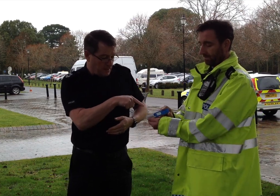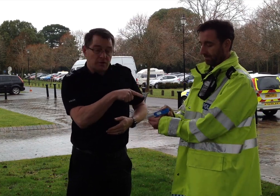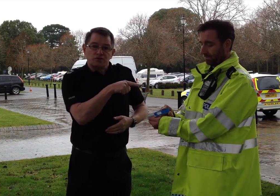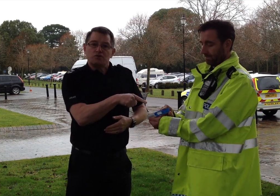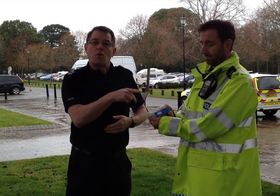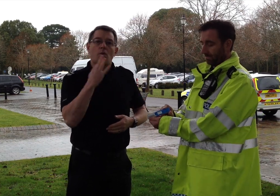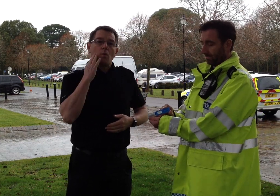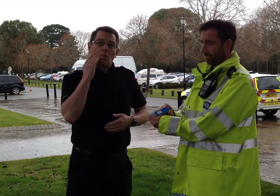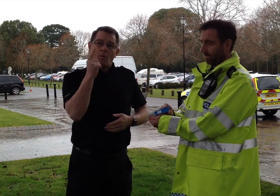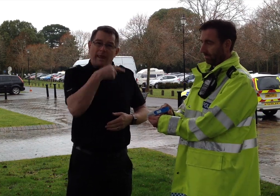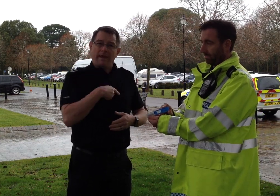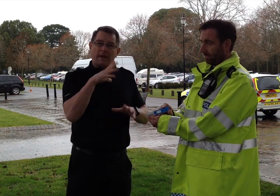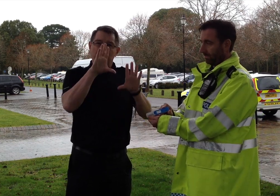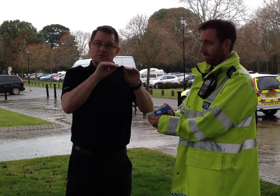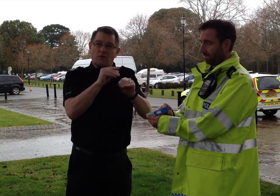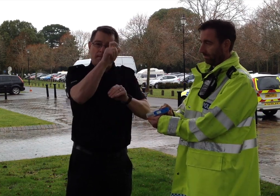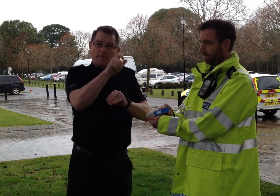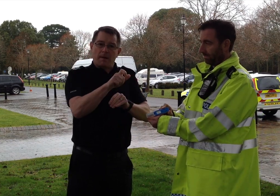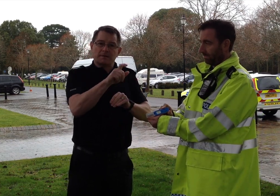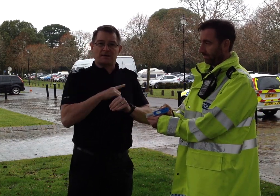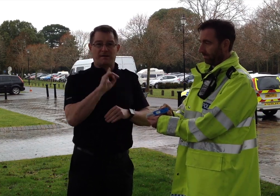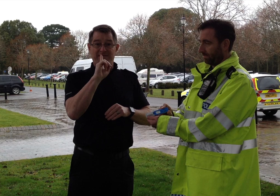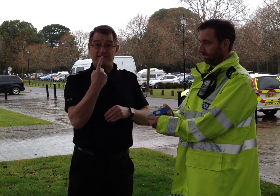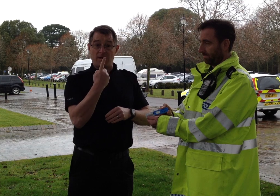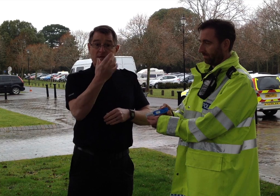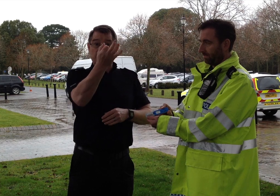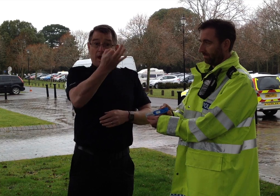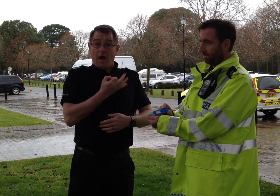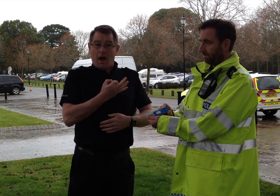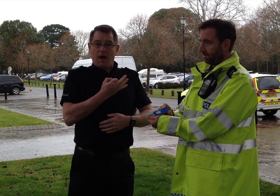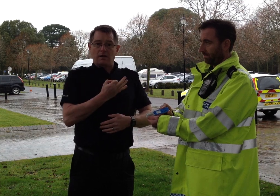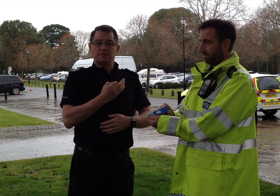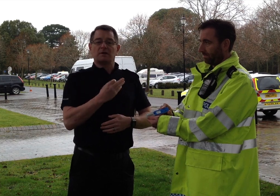When police stop someone, they ask them first